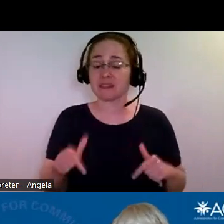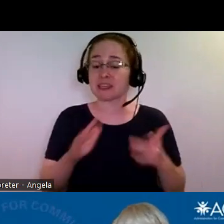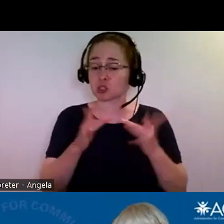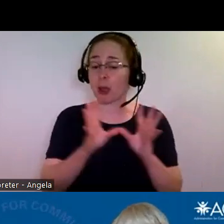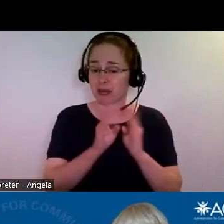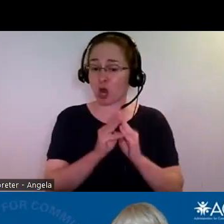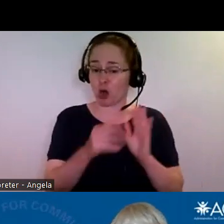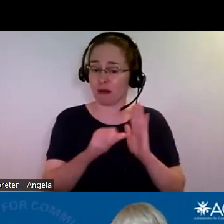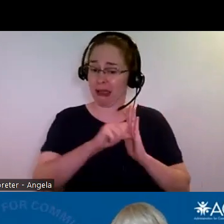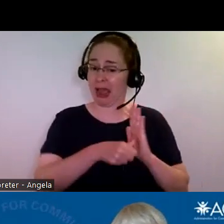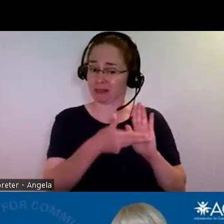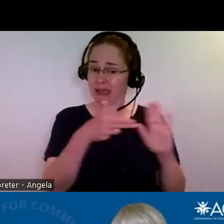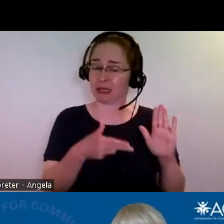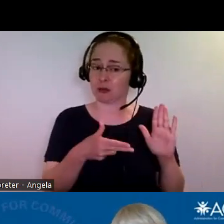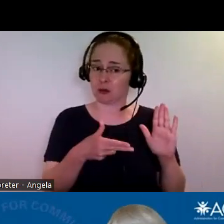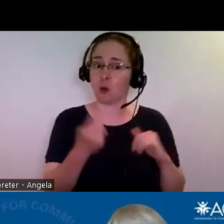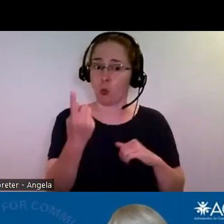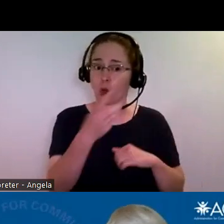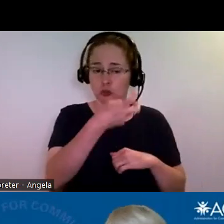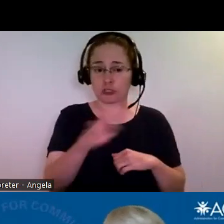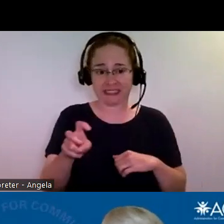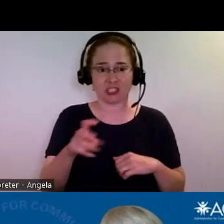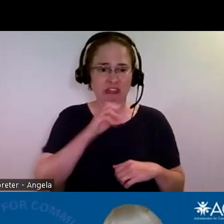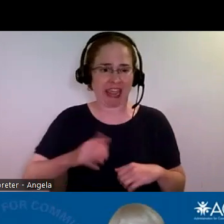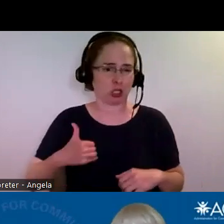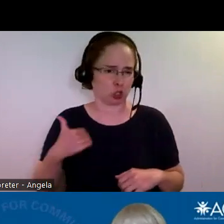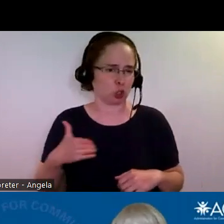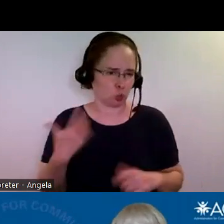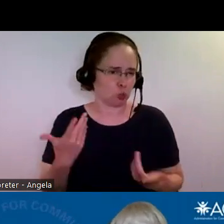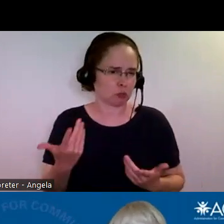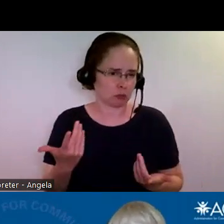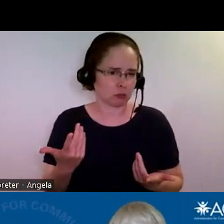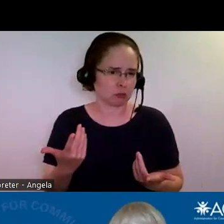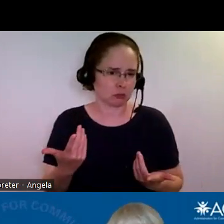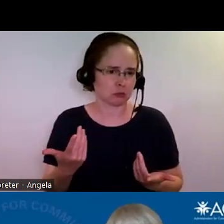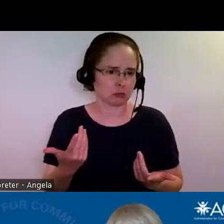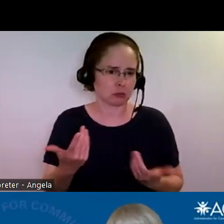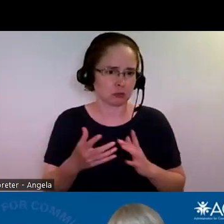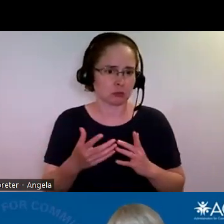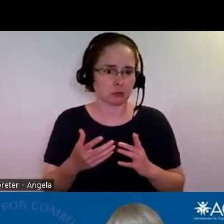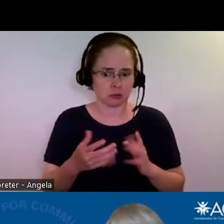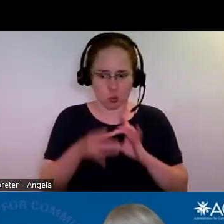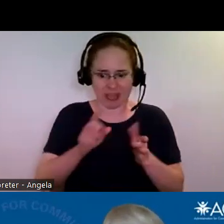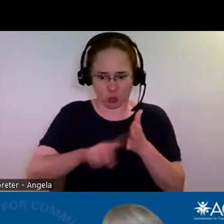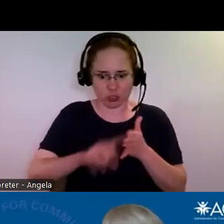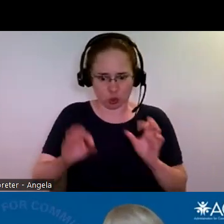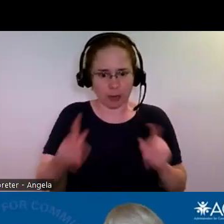one of the transition age youth or youth and young adults related research opportunities that NIDILRR